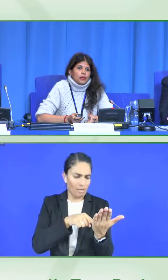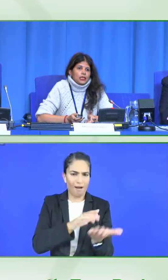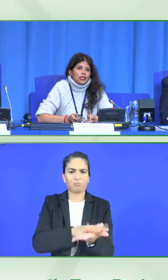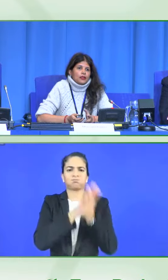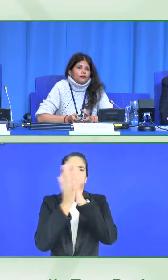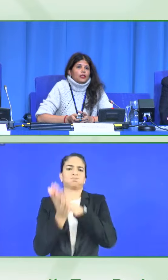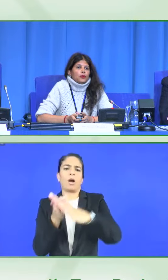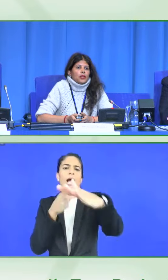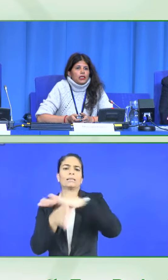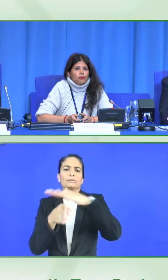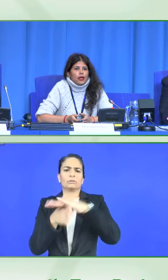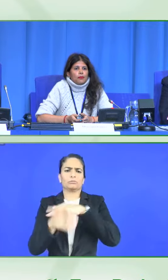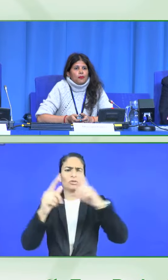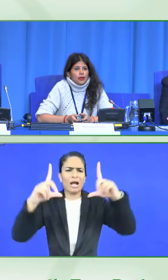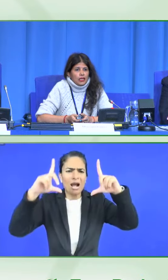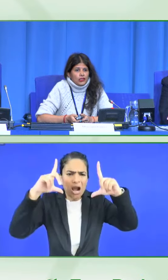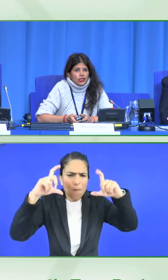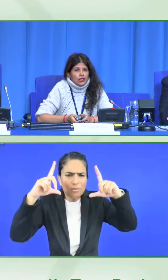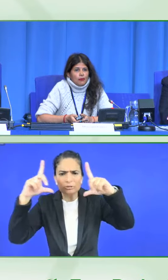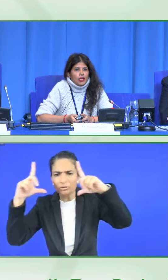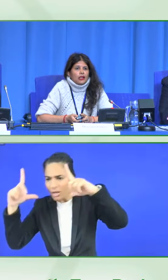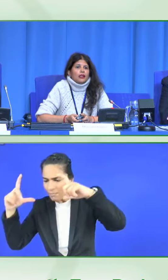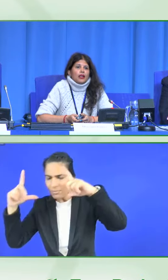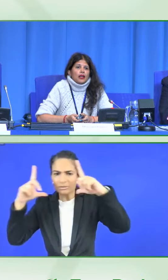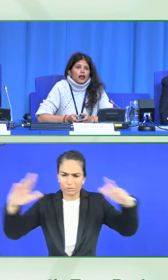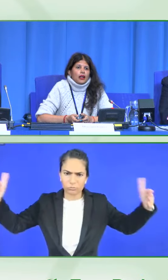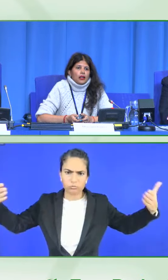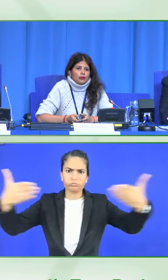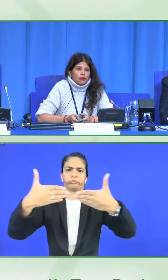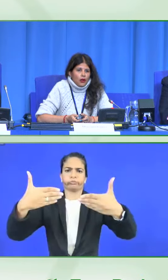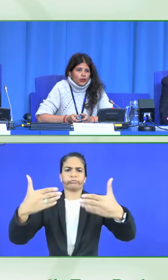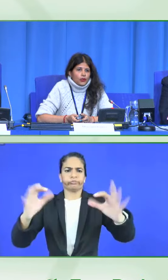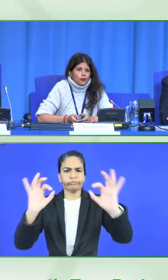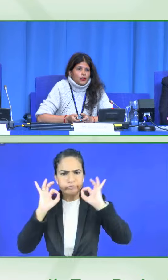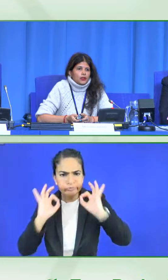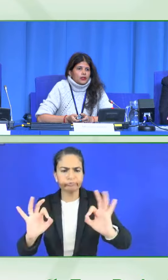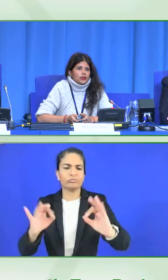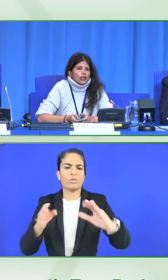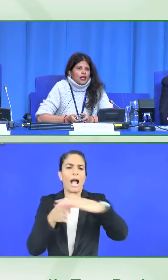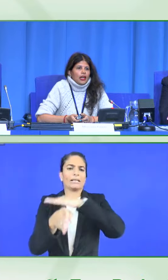set up exactly like your computer.